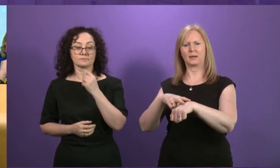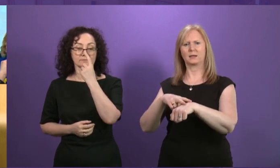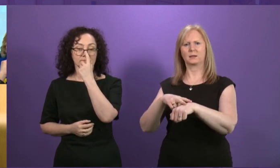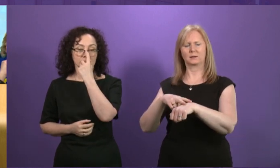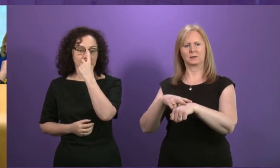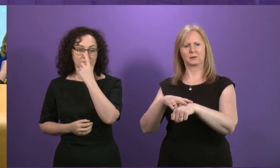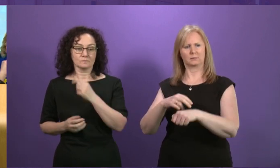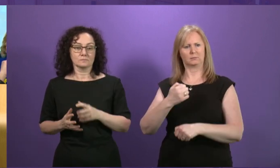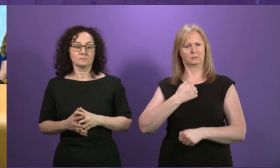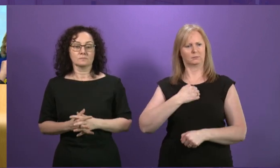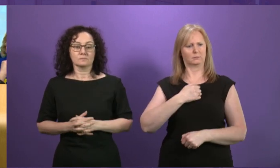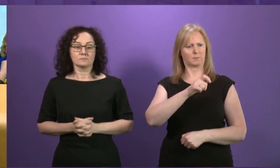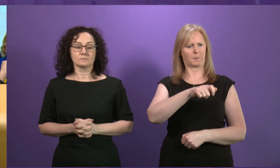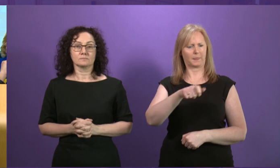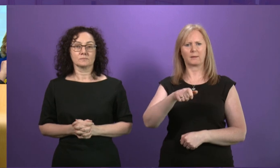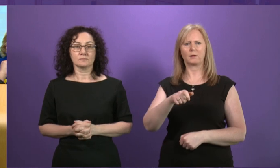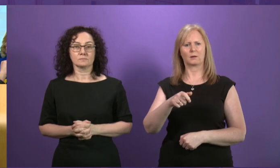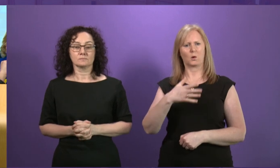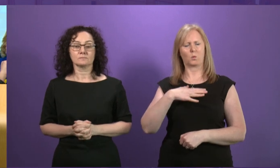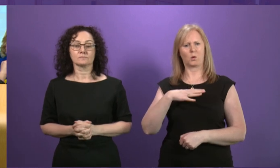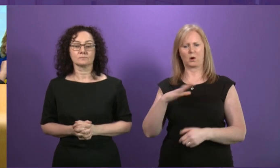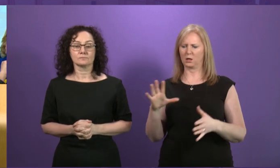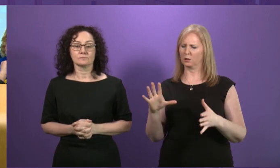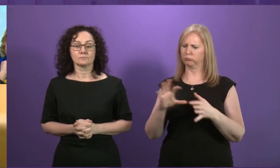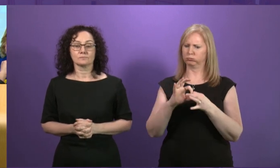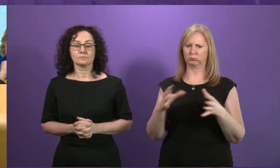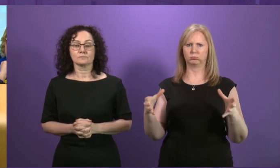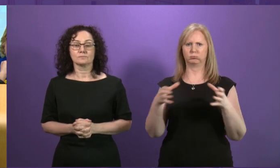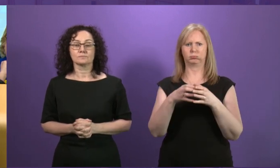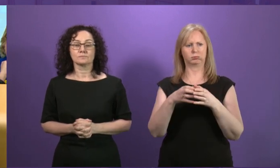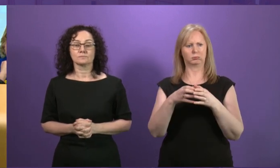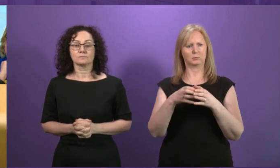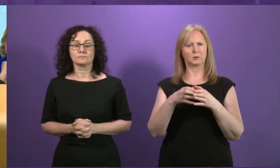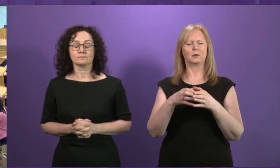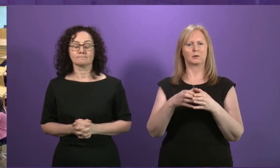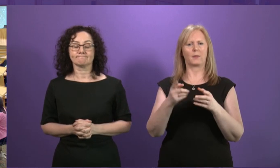My ordinary constituents want a much more joined-up approach than we have had in the past.